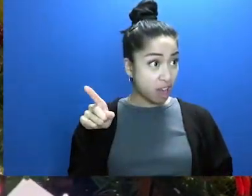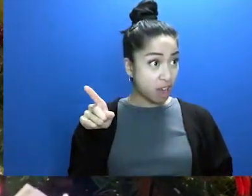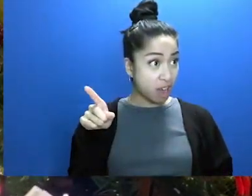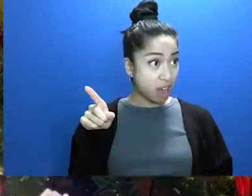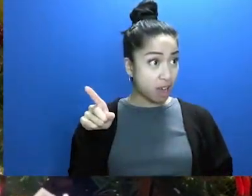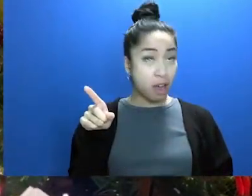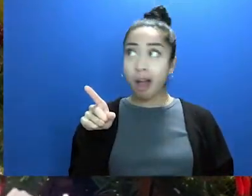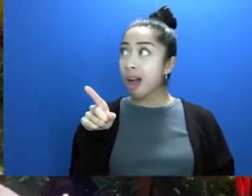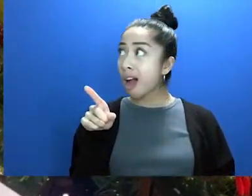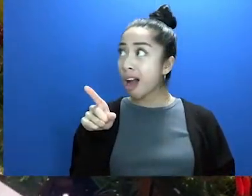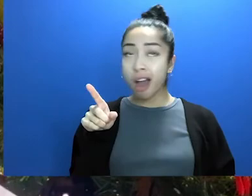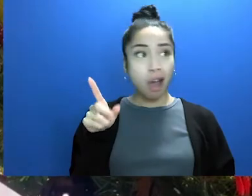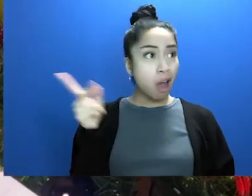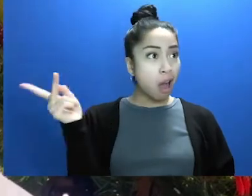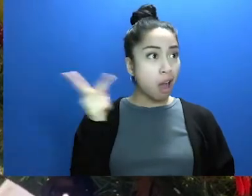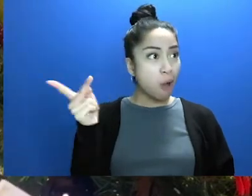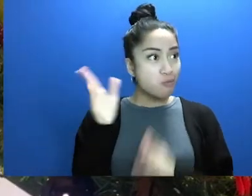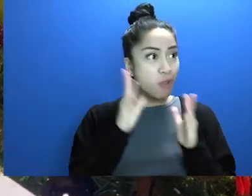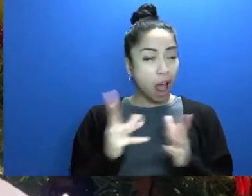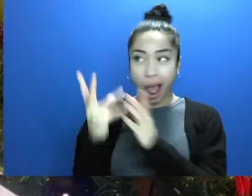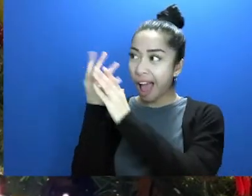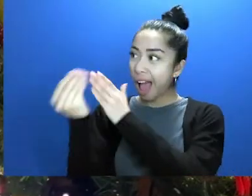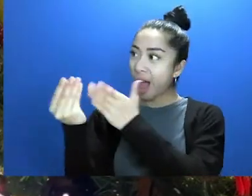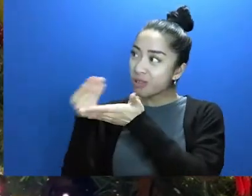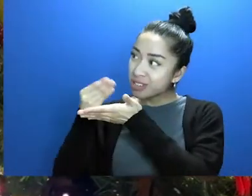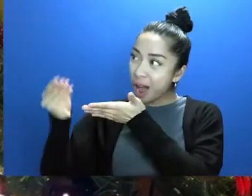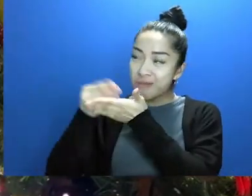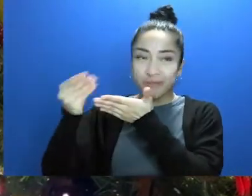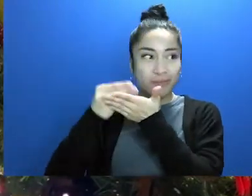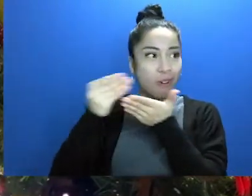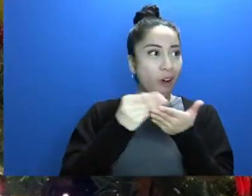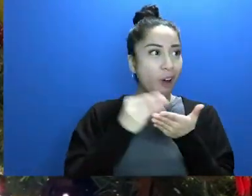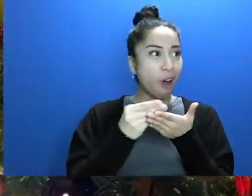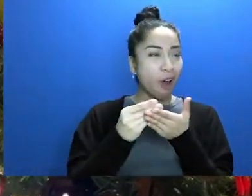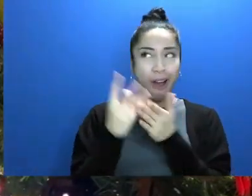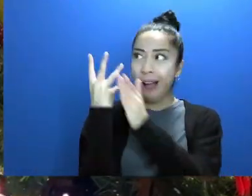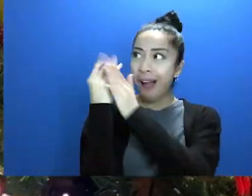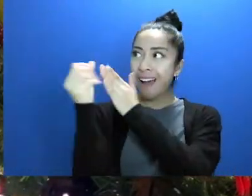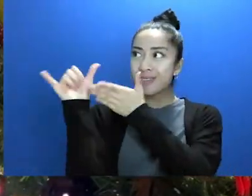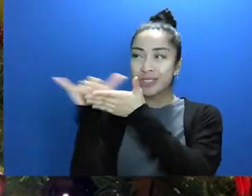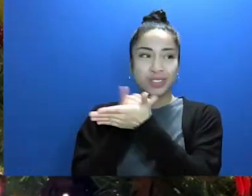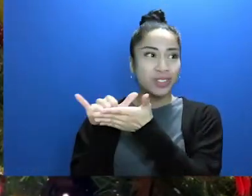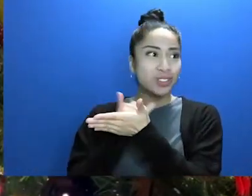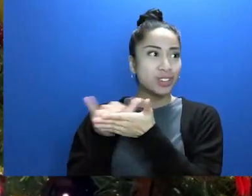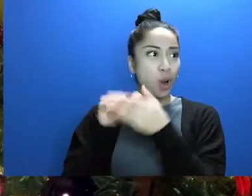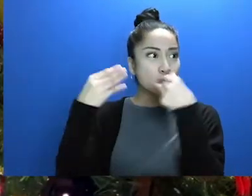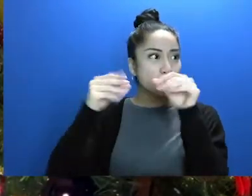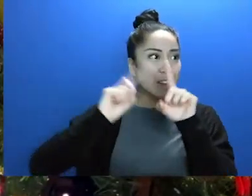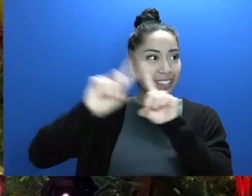fabulous news we're out for the day to fifth avenue and then bergdorf's cafe